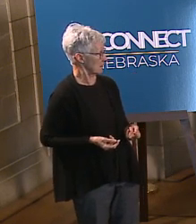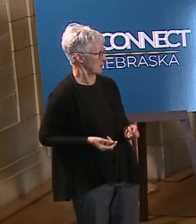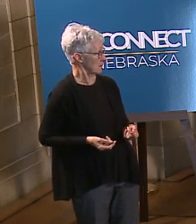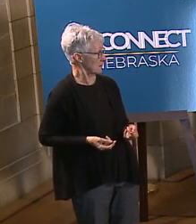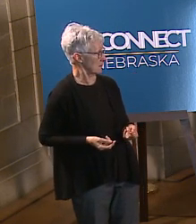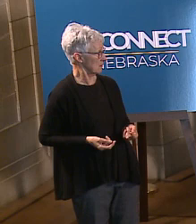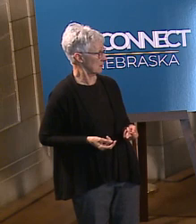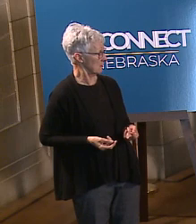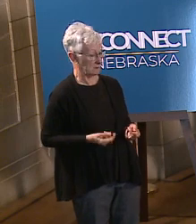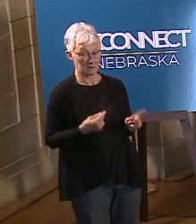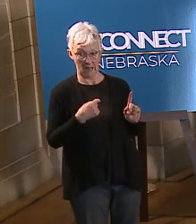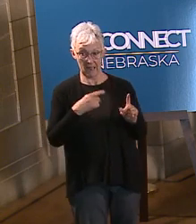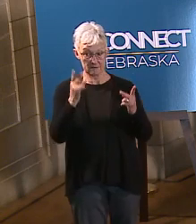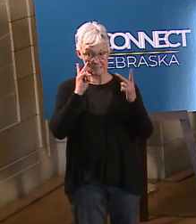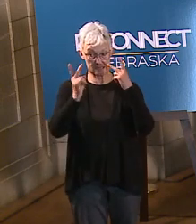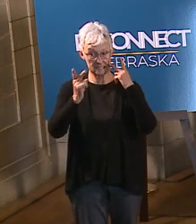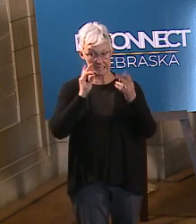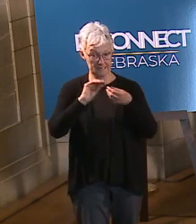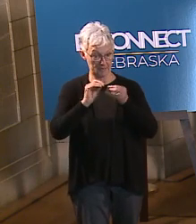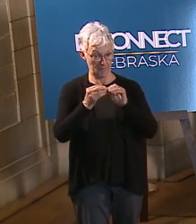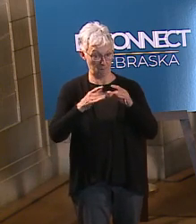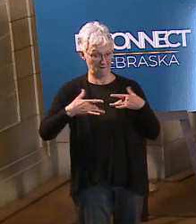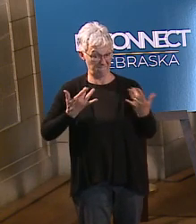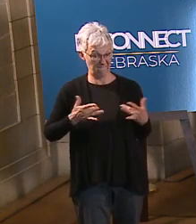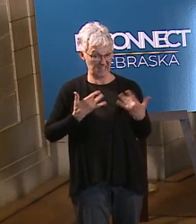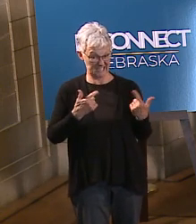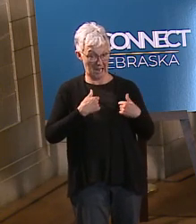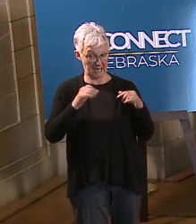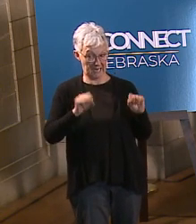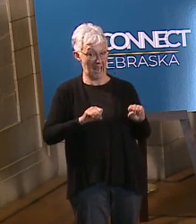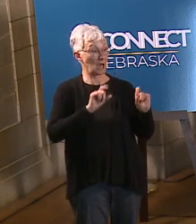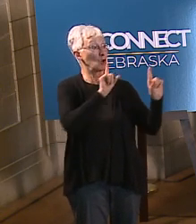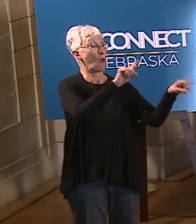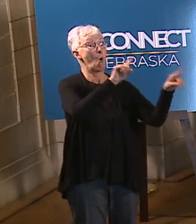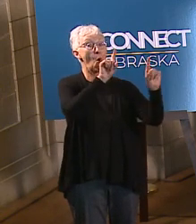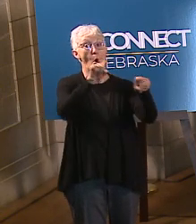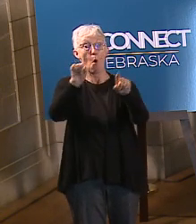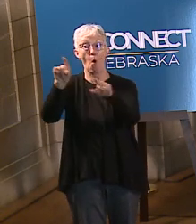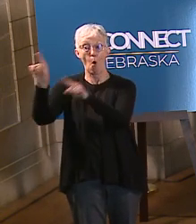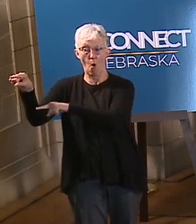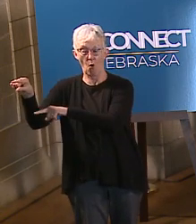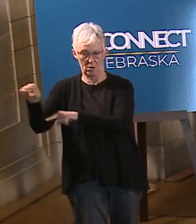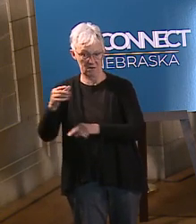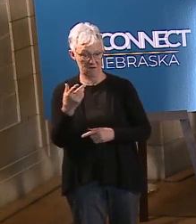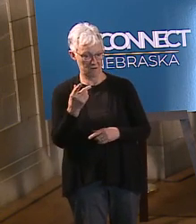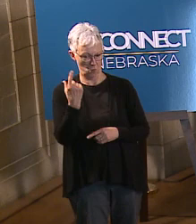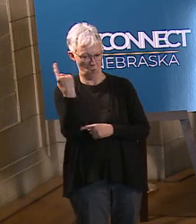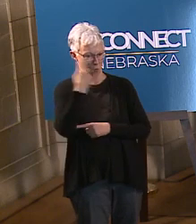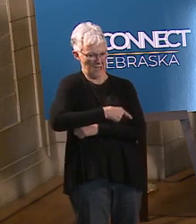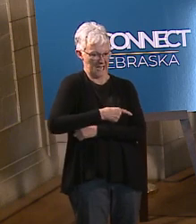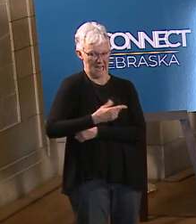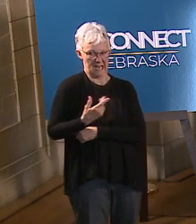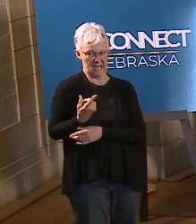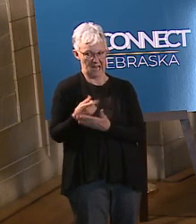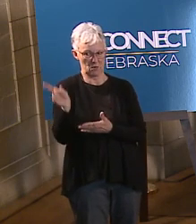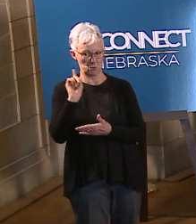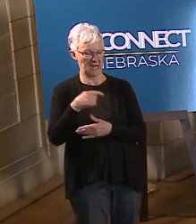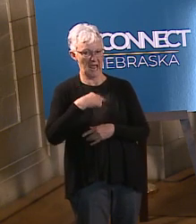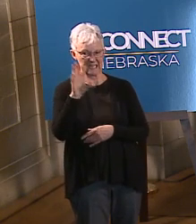HAPPENS. ANYTHING TO DO WITH RECONNECT WITH NEBRASKA SO FAR? I HAVE SEEN A NUMBER OF